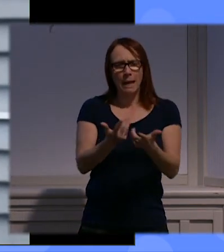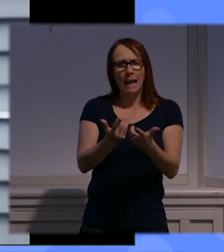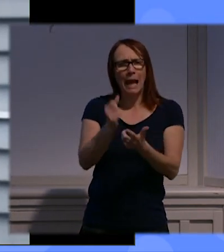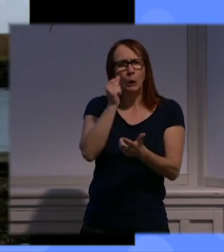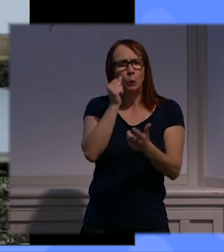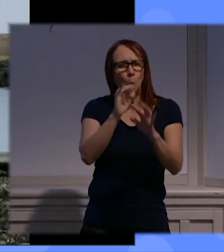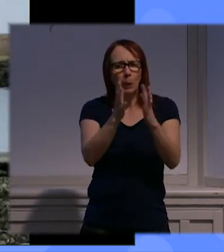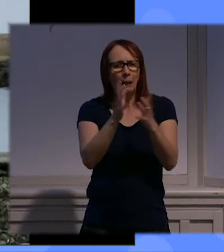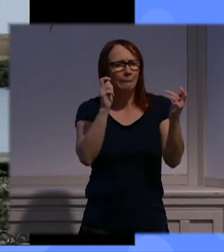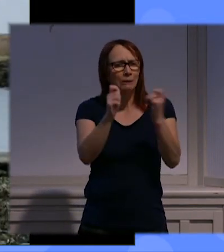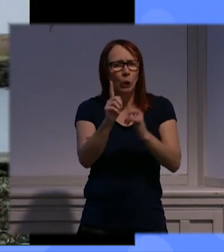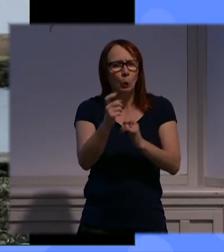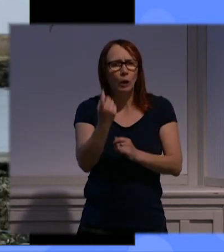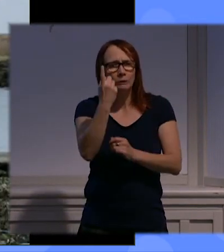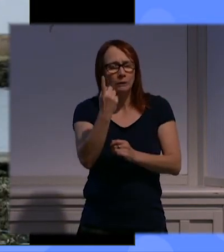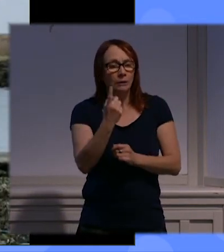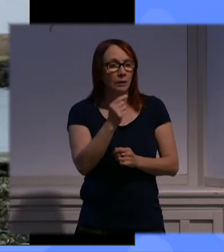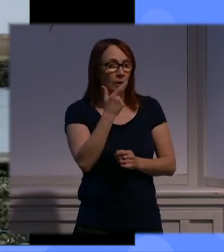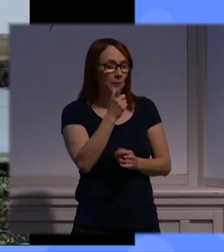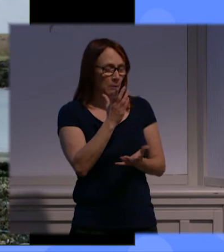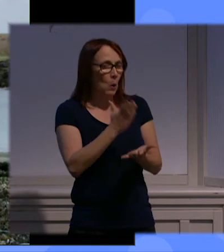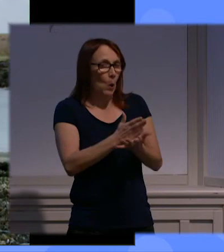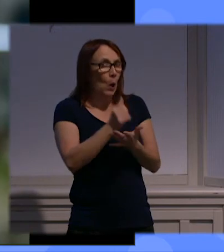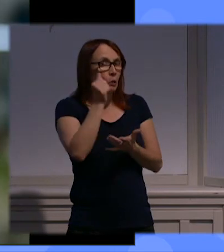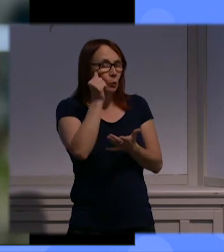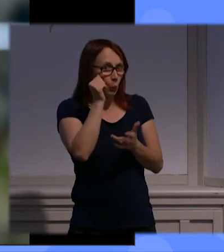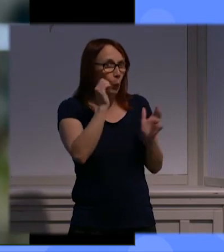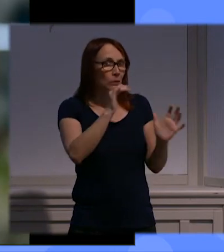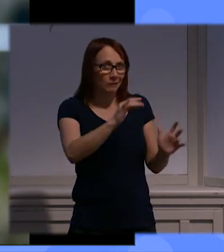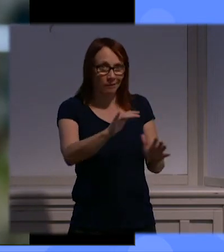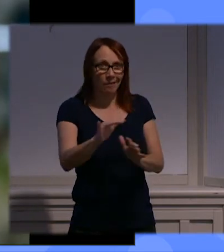around here I think people are definitely aware of climate change to to